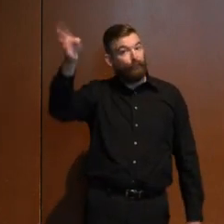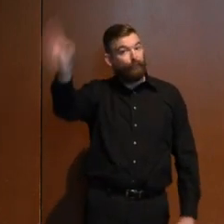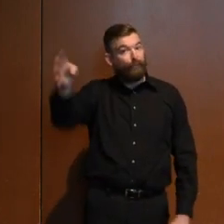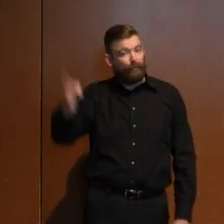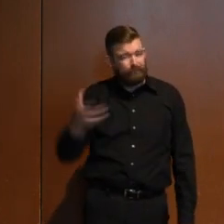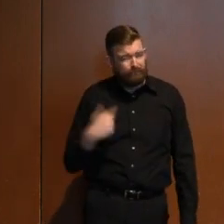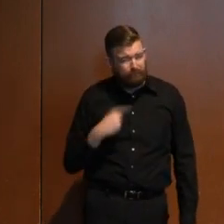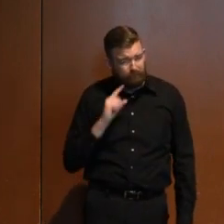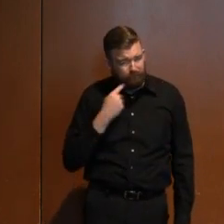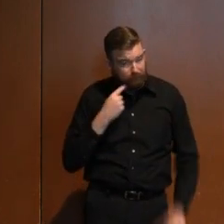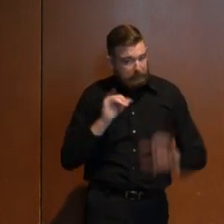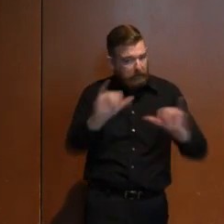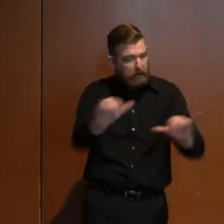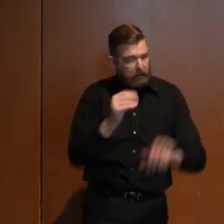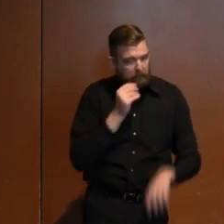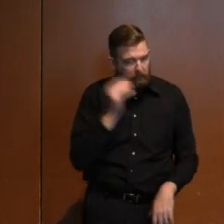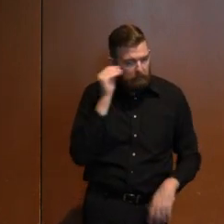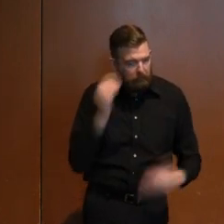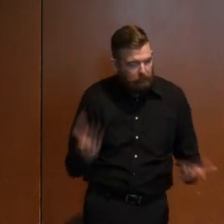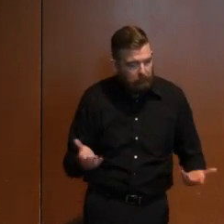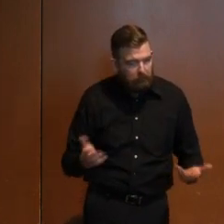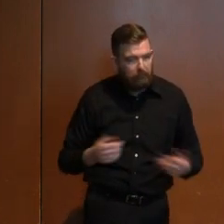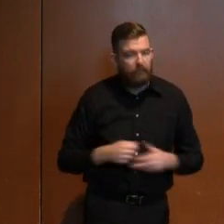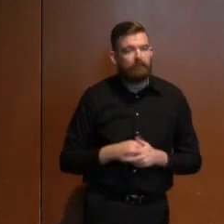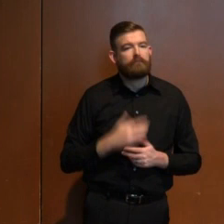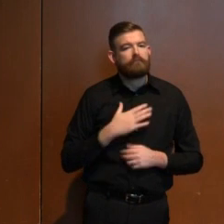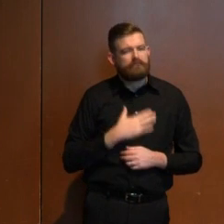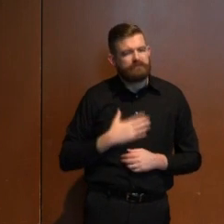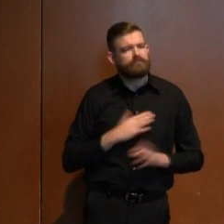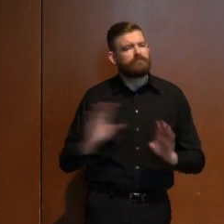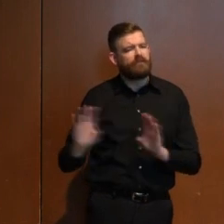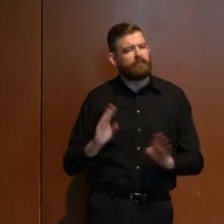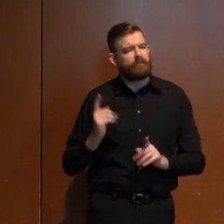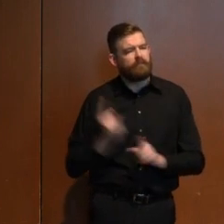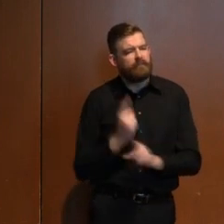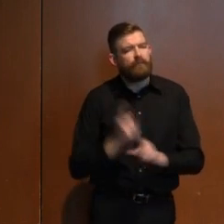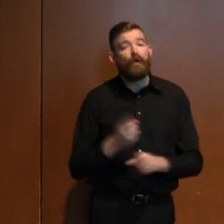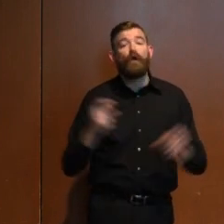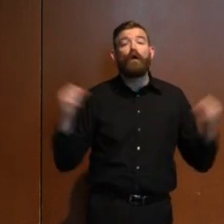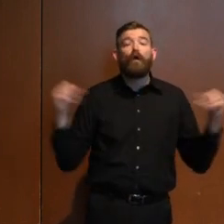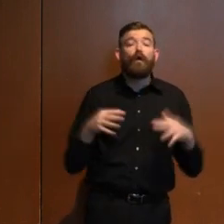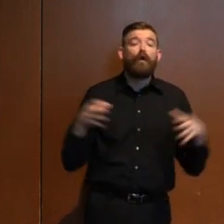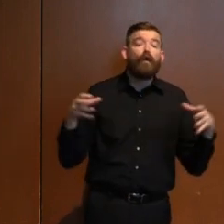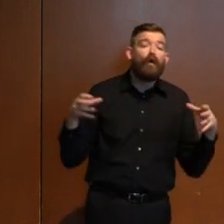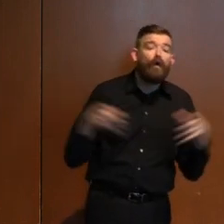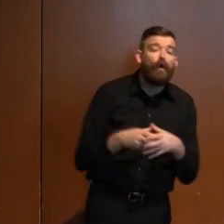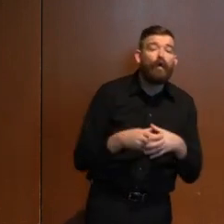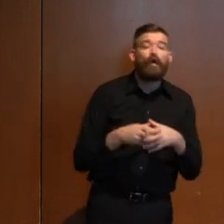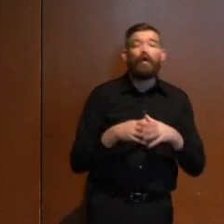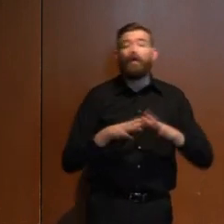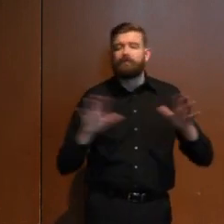REAL. THAT WE'RE NOT CRYING WOLF UP HERE IN THE EXTEND TO WHICH